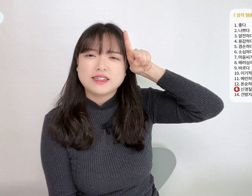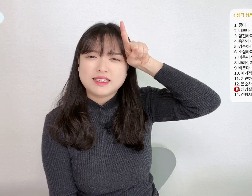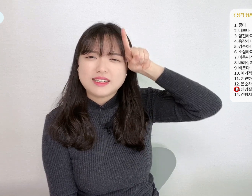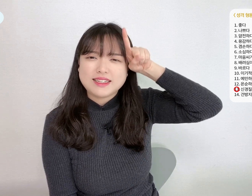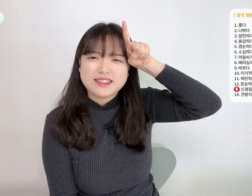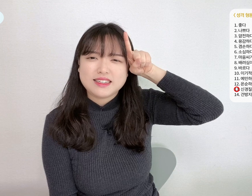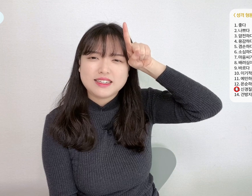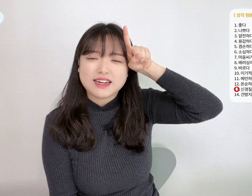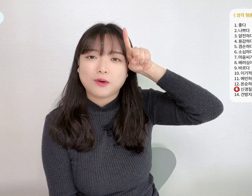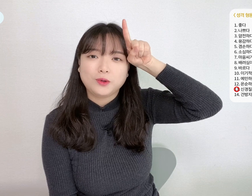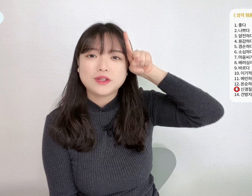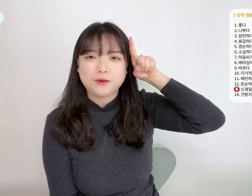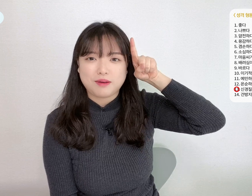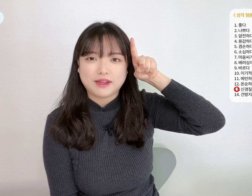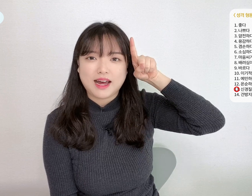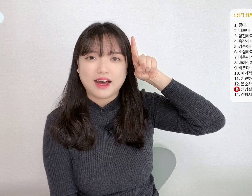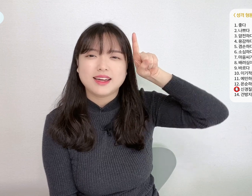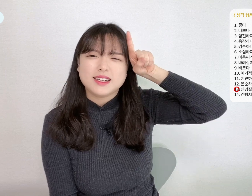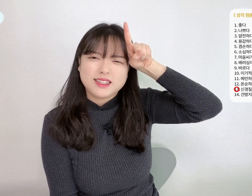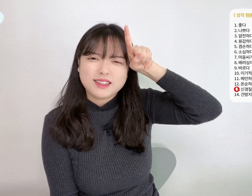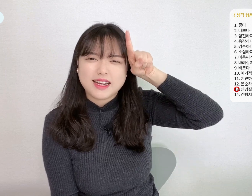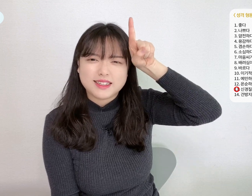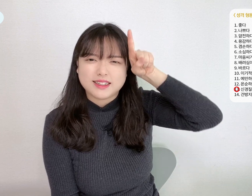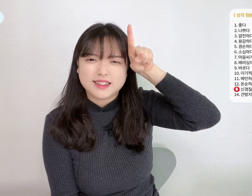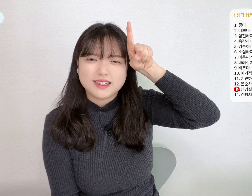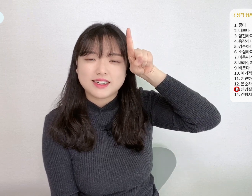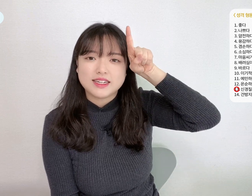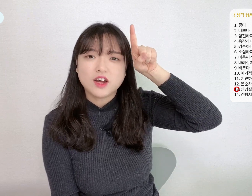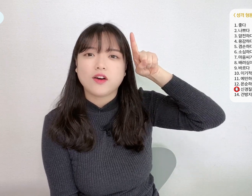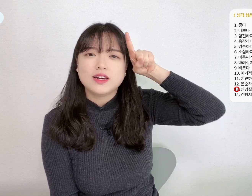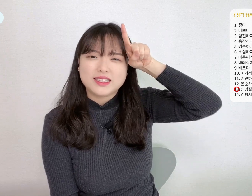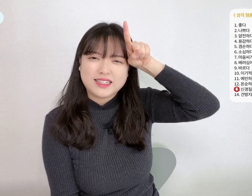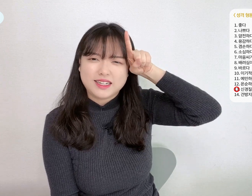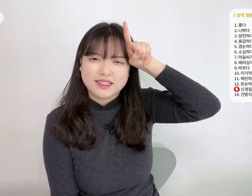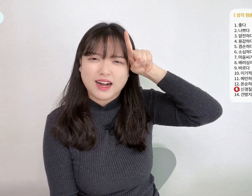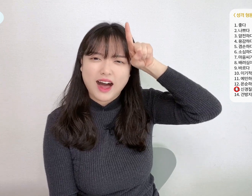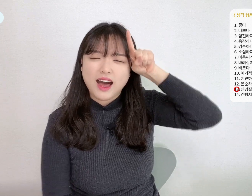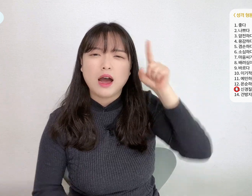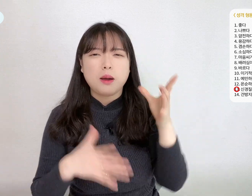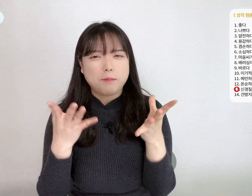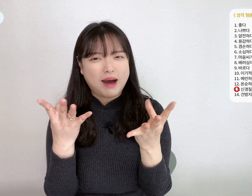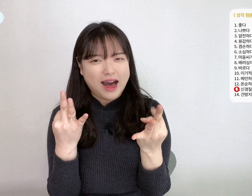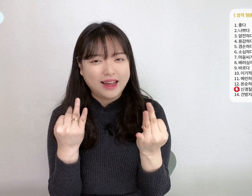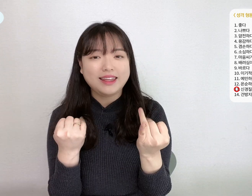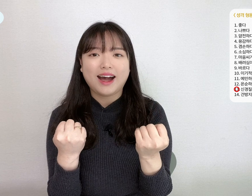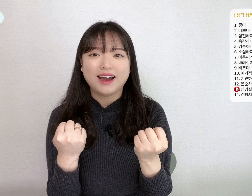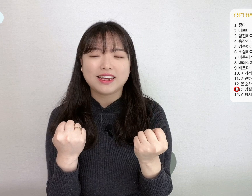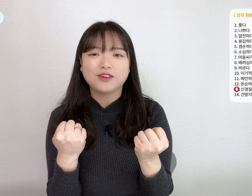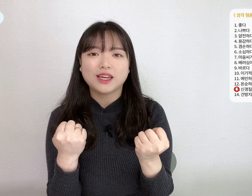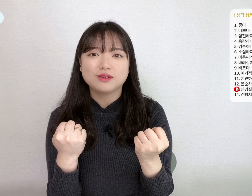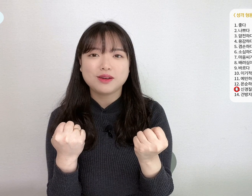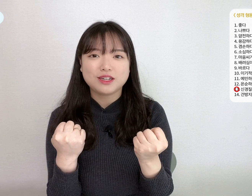of stress] You can also use it like this But when we talk about personality,